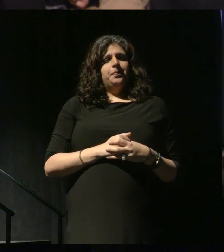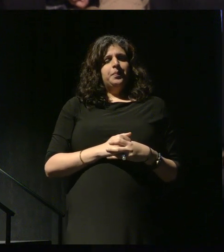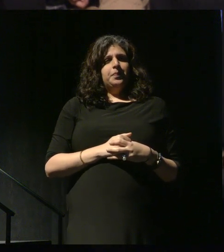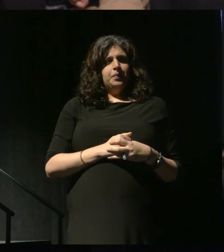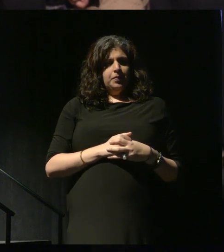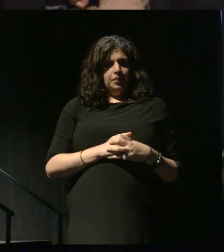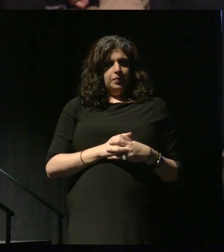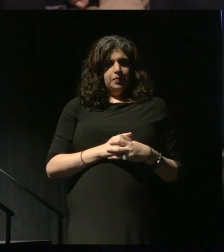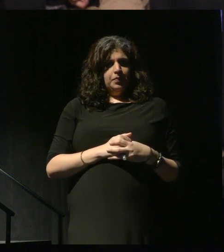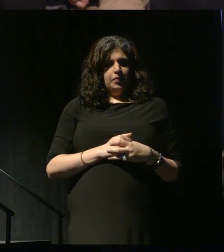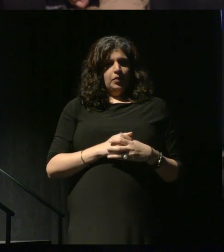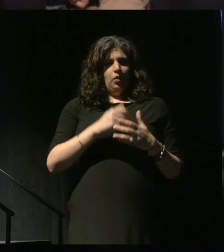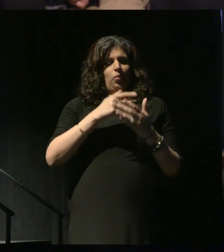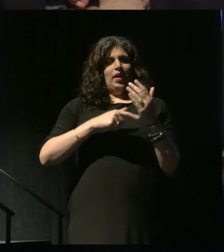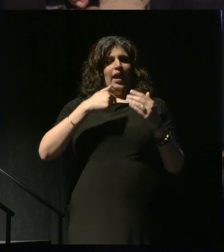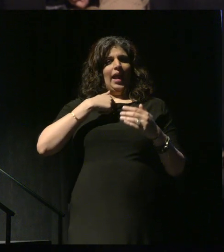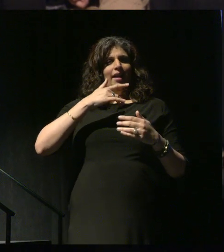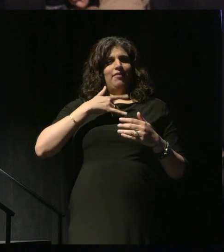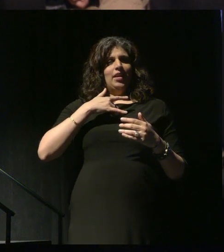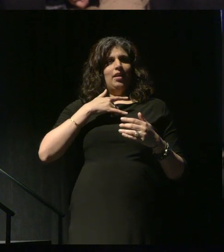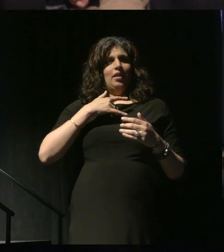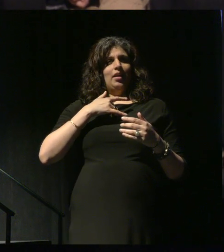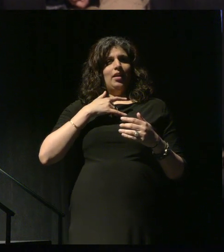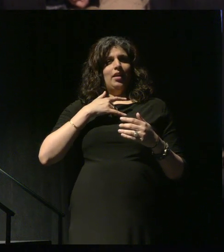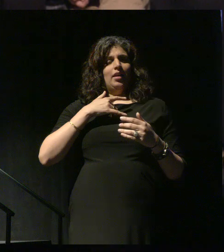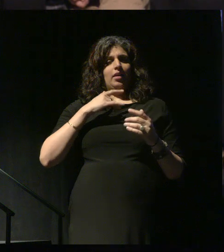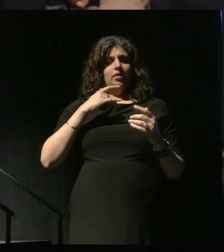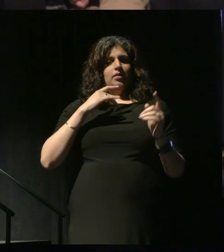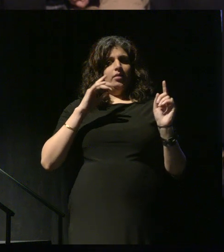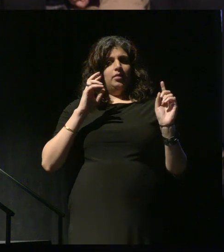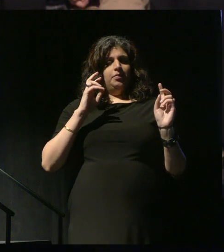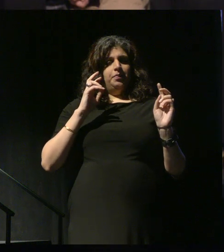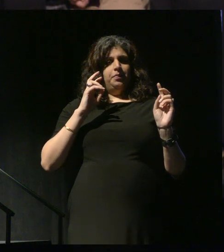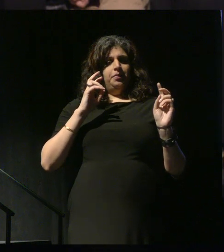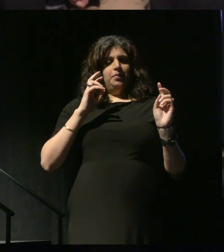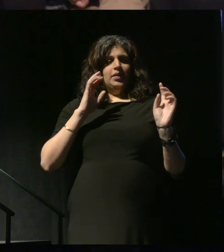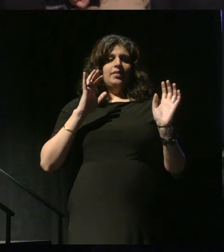what I feel is a myth of trans life is that you figure